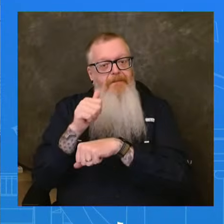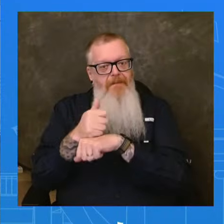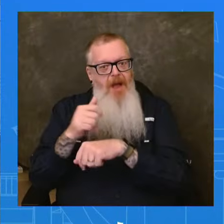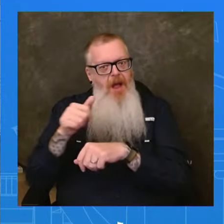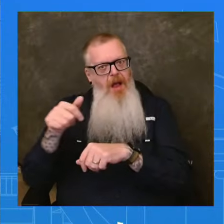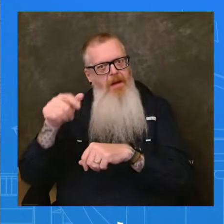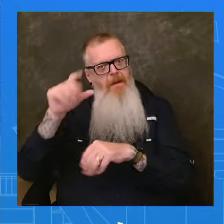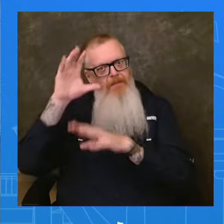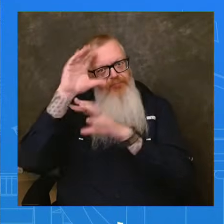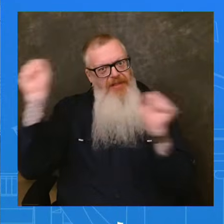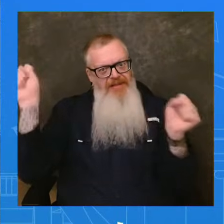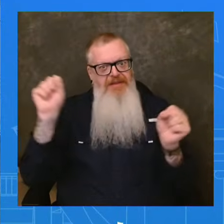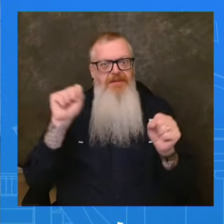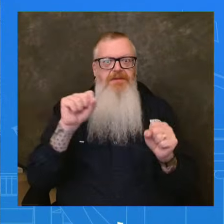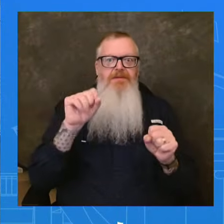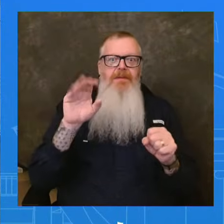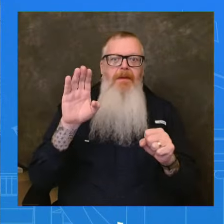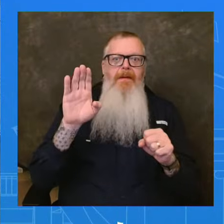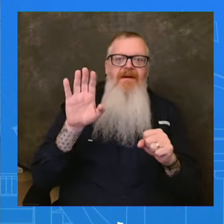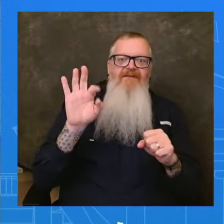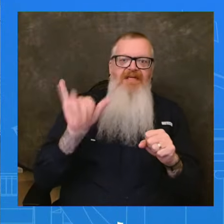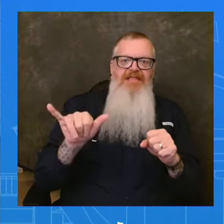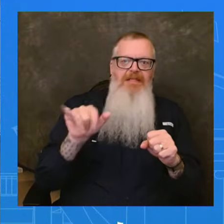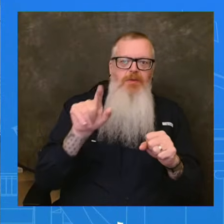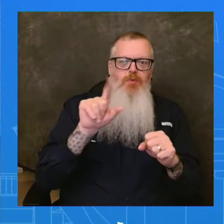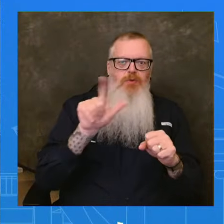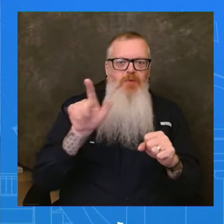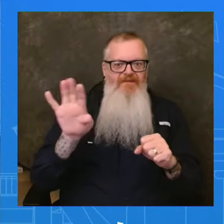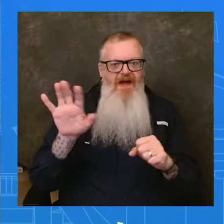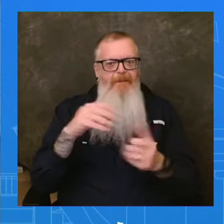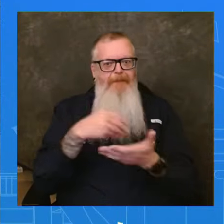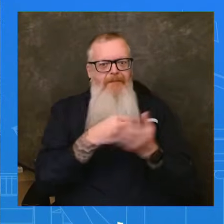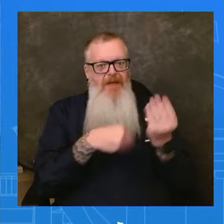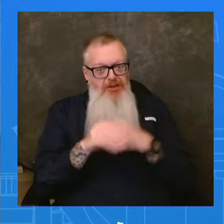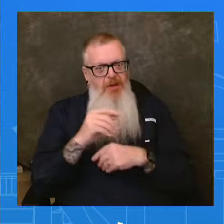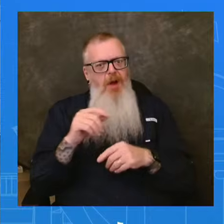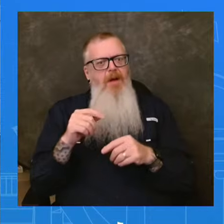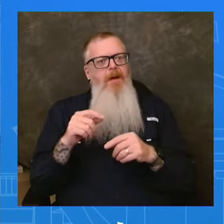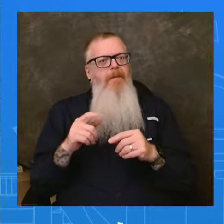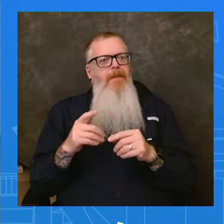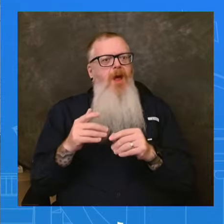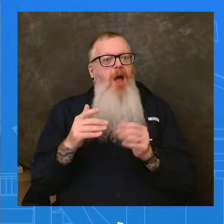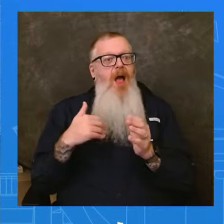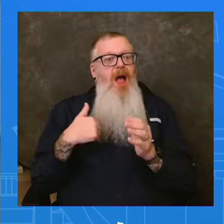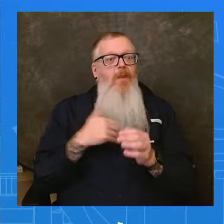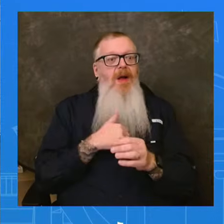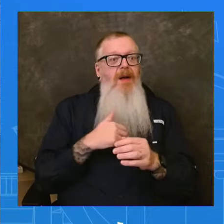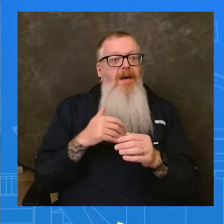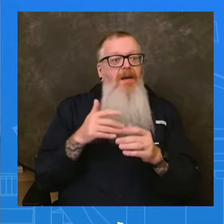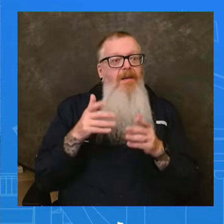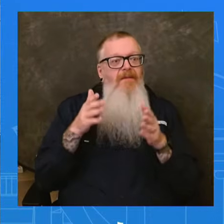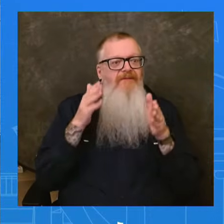But the -- the amount that we're spending for Hurricane Helene and the amount that we anticipate we're going to spend for Hurricane Milton,